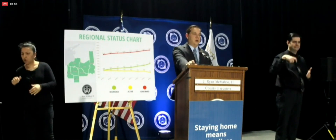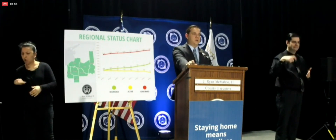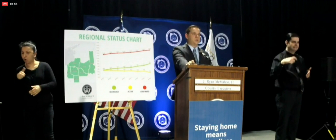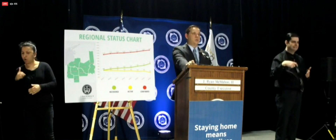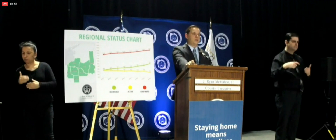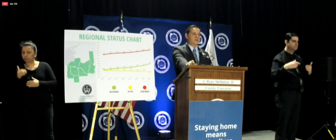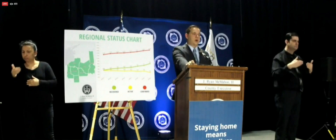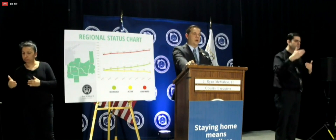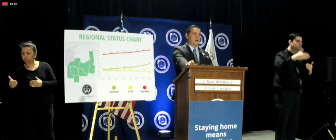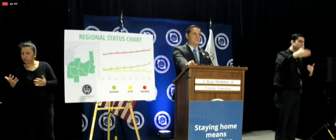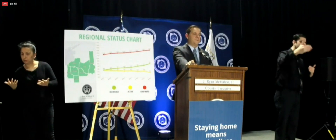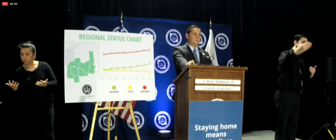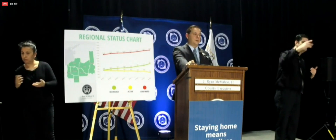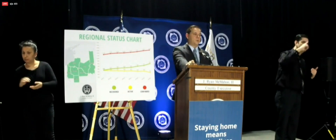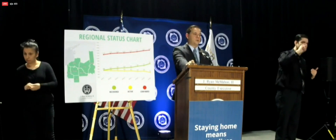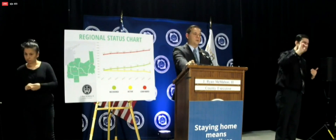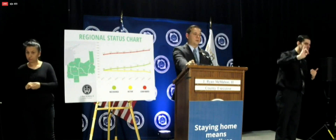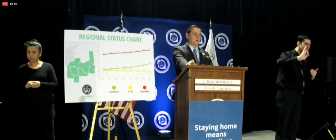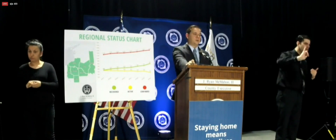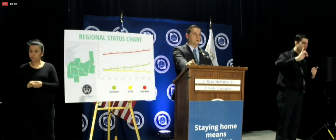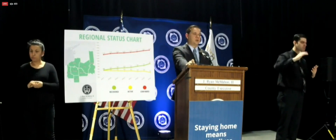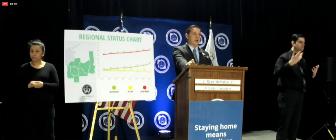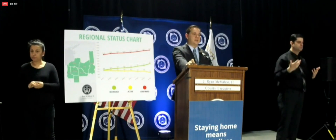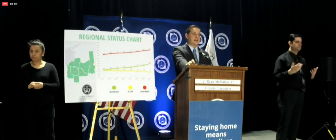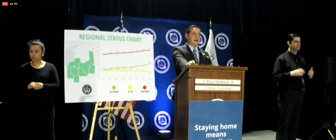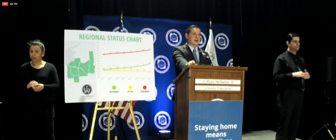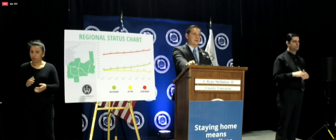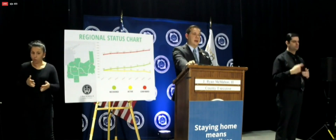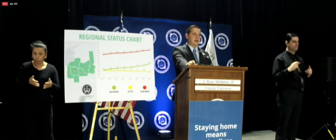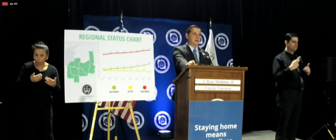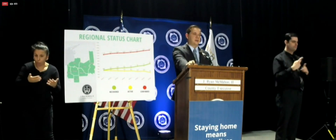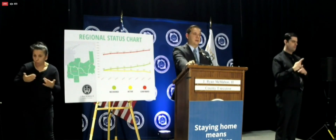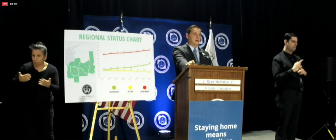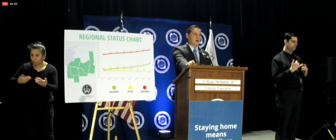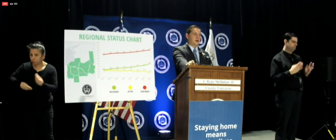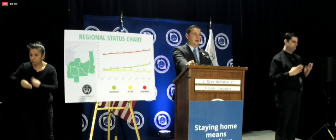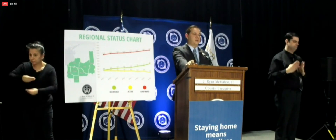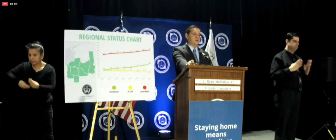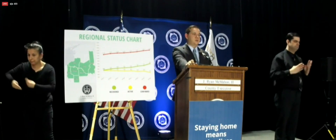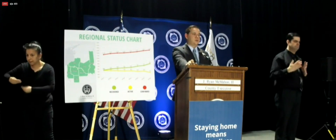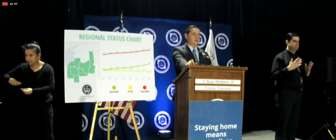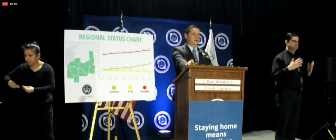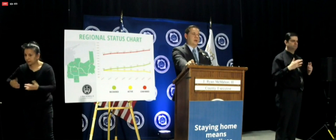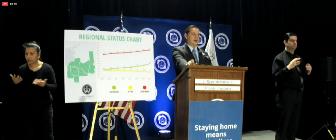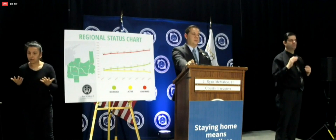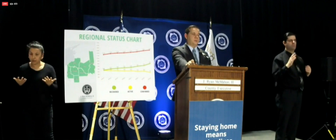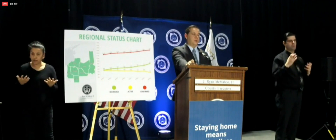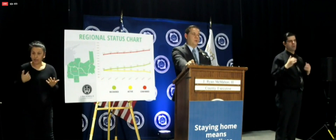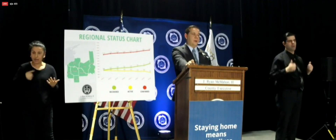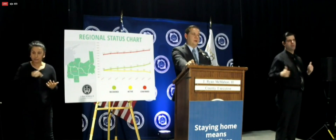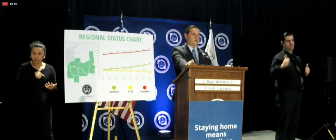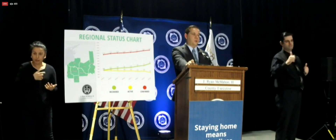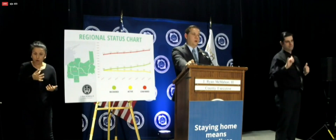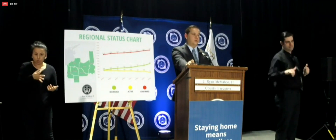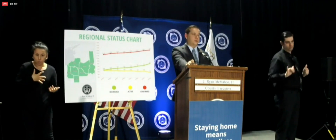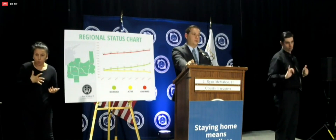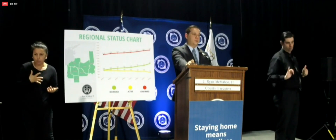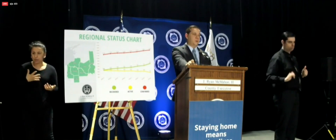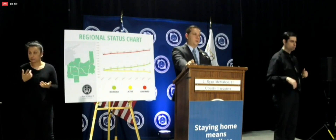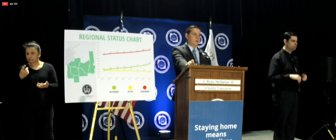AS YOU HAVE A RESTART TOO. SO, THAT'S KIND OF A -- ALWAYS A MOVING TARGET. AND WE'RE CERTAINLY TRYING TO STAY AHEAD OF THAT.